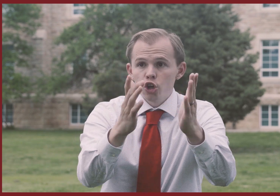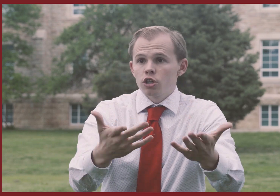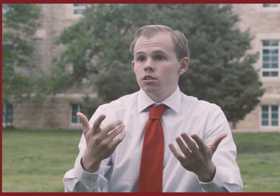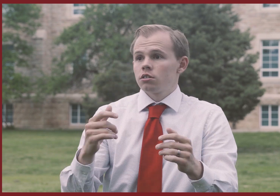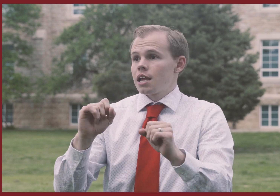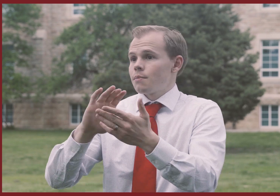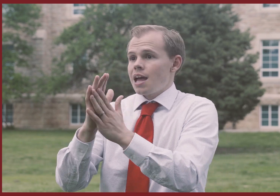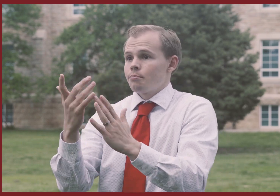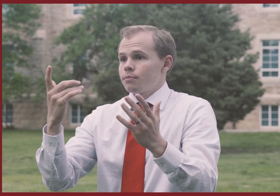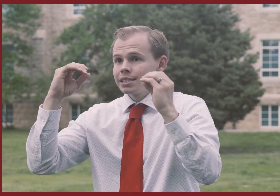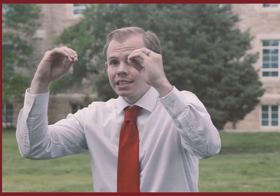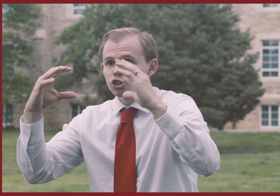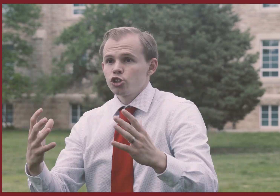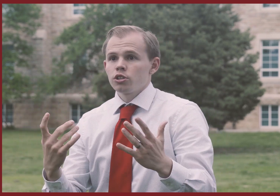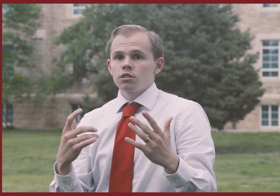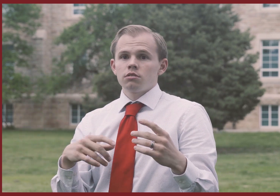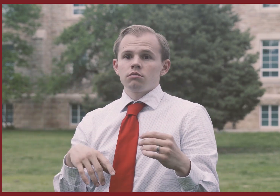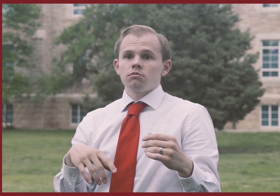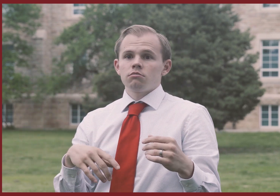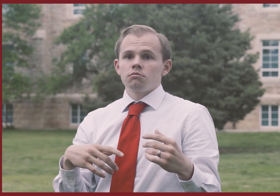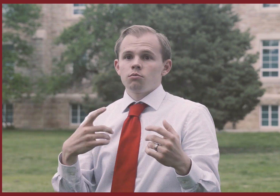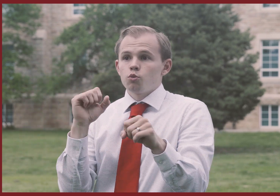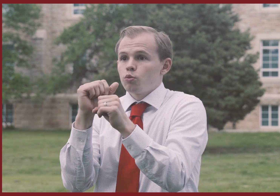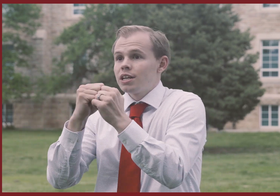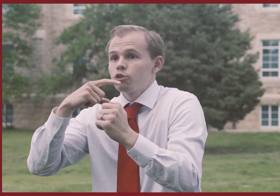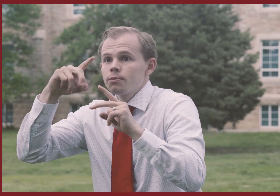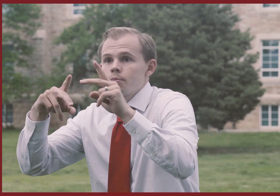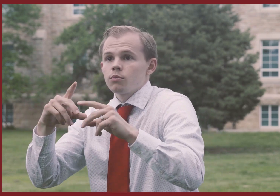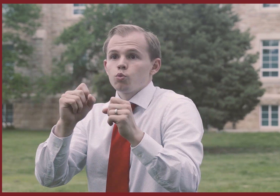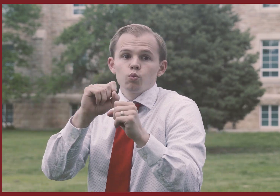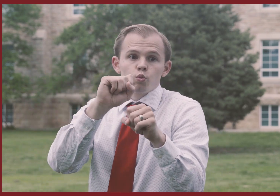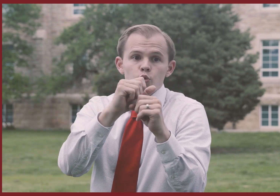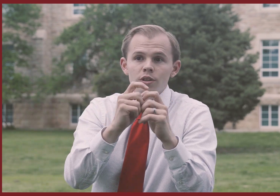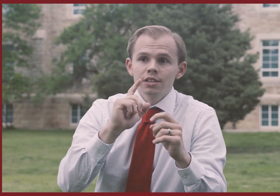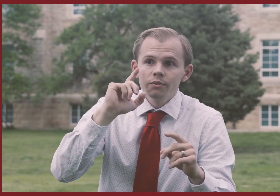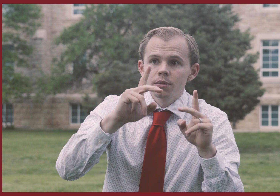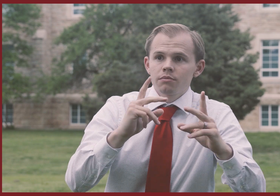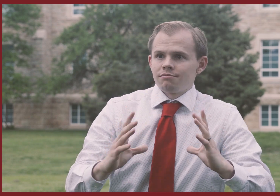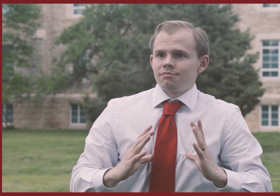They can become a lawyer. They can become a teacher. Work with hearing people. Work with Deaf people.